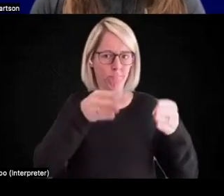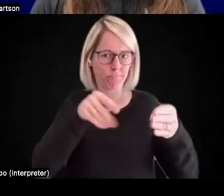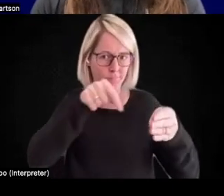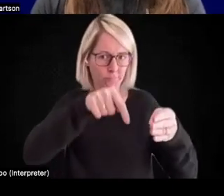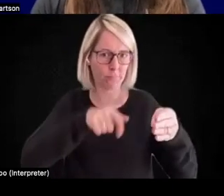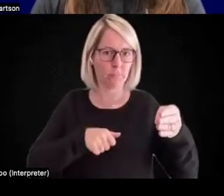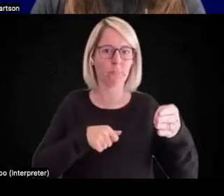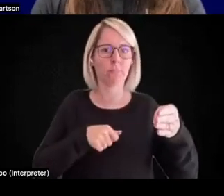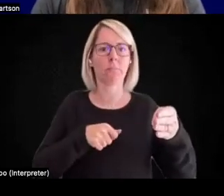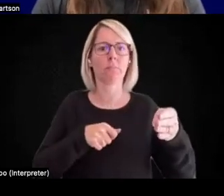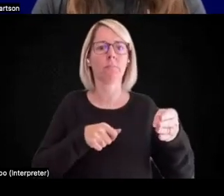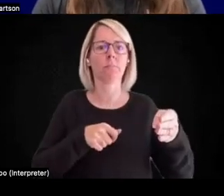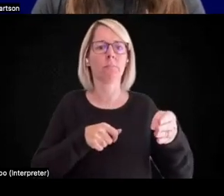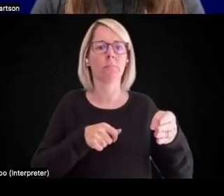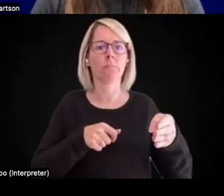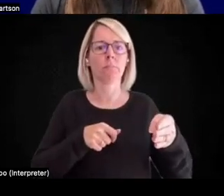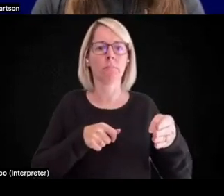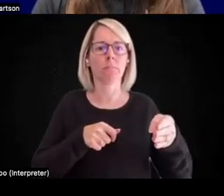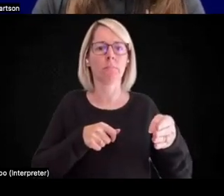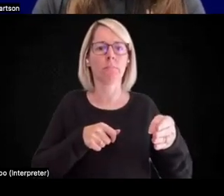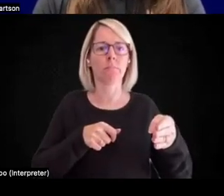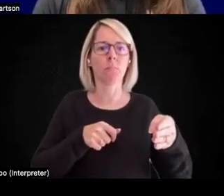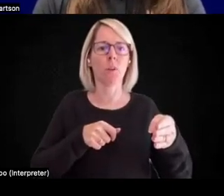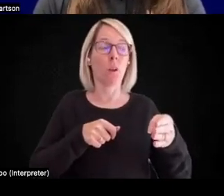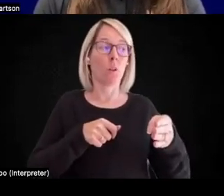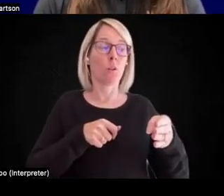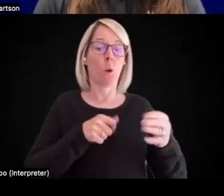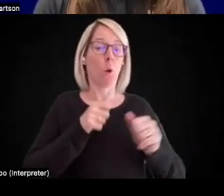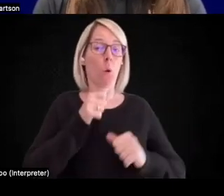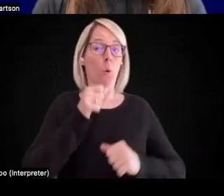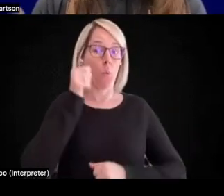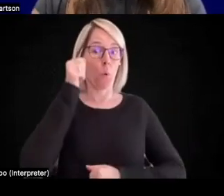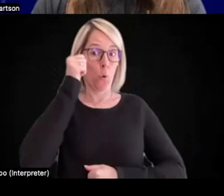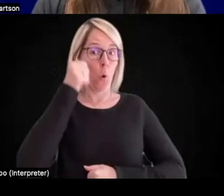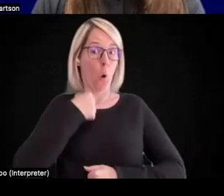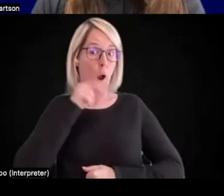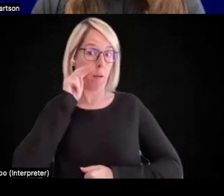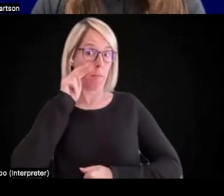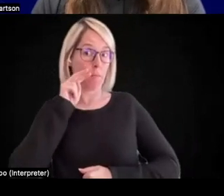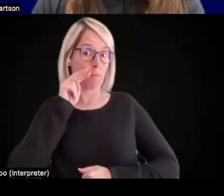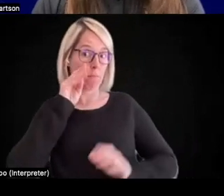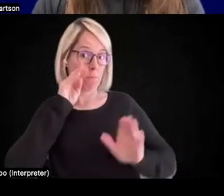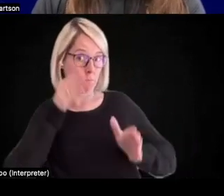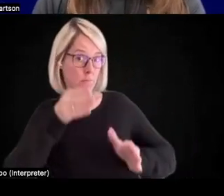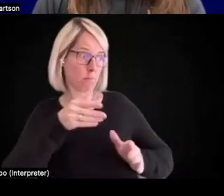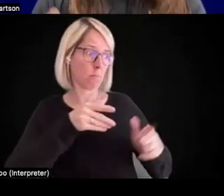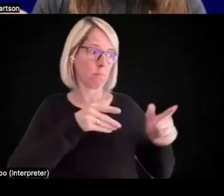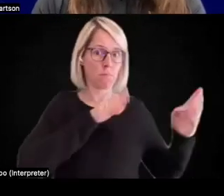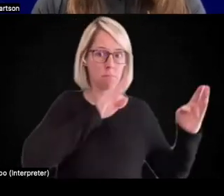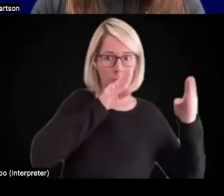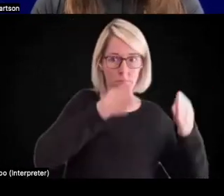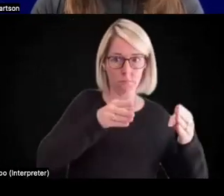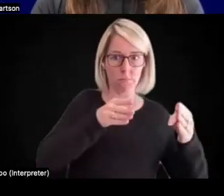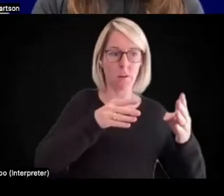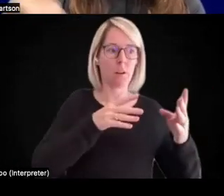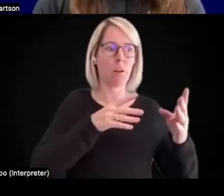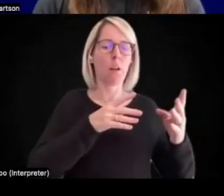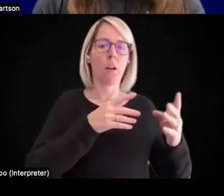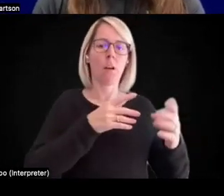know that the other is attending to it and to each other. So, I'm attending to you, you're attending